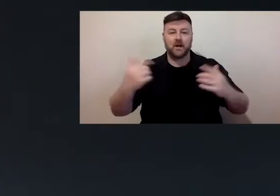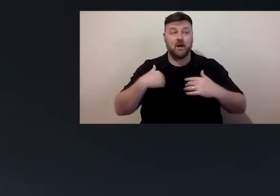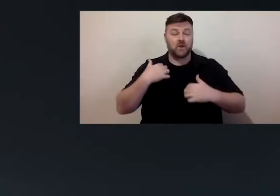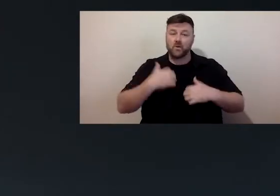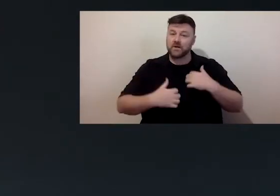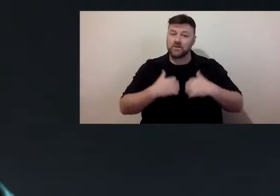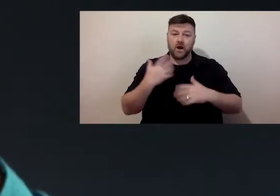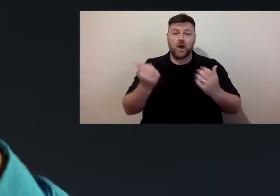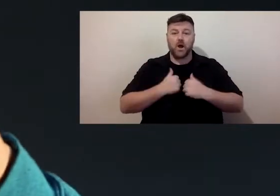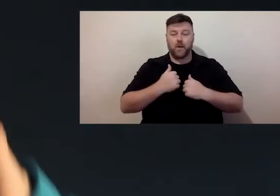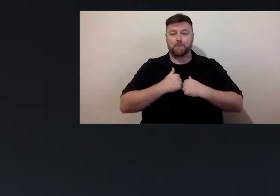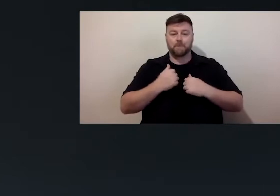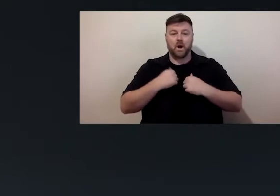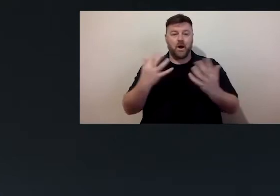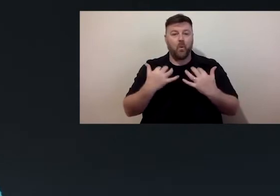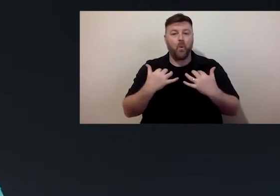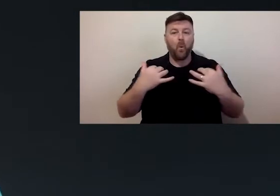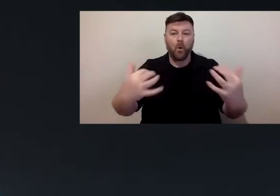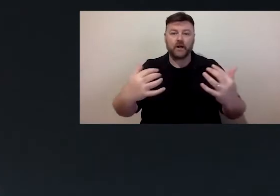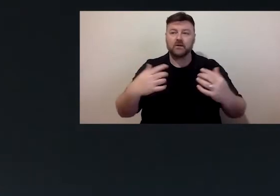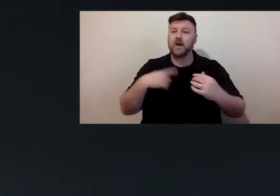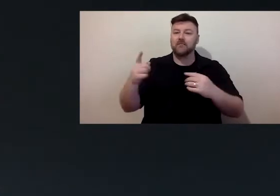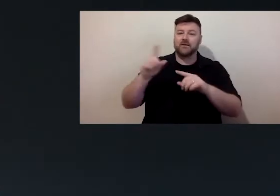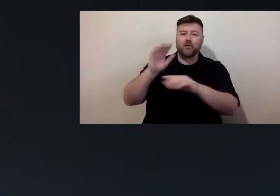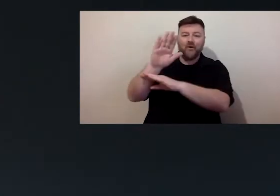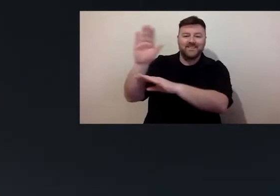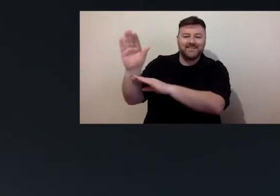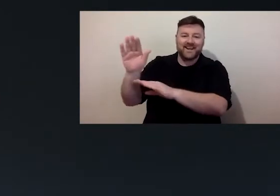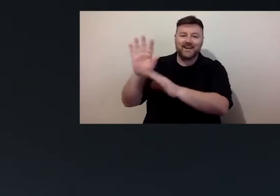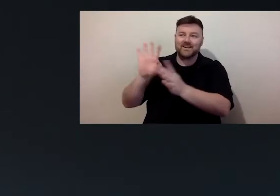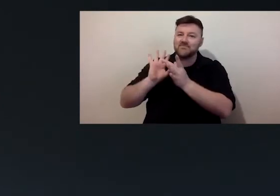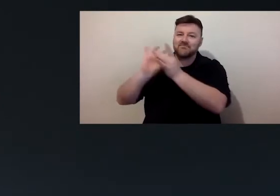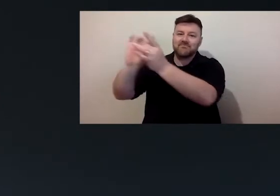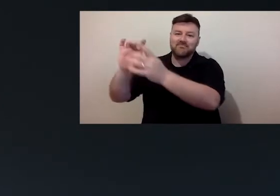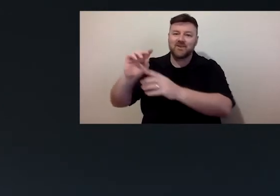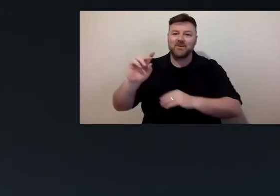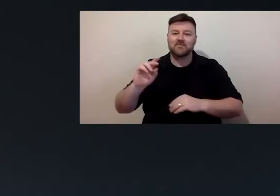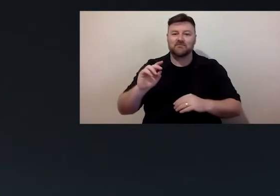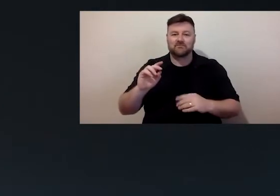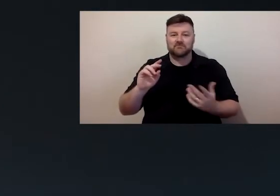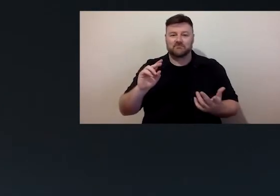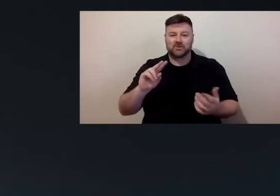across this entire time zone - 2:00 in Perth is also 2:00 in Singapore,